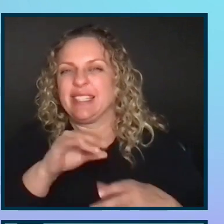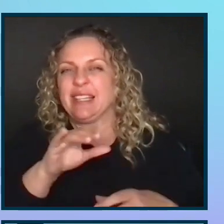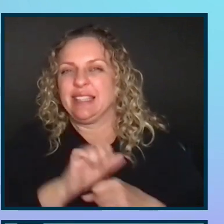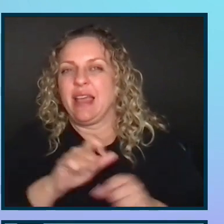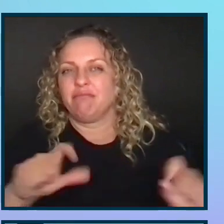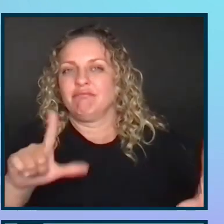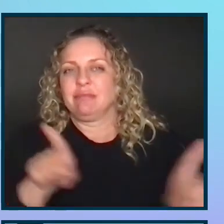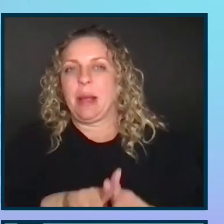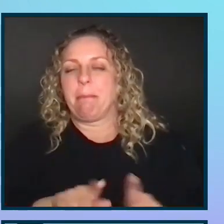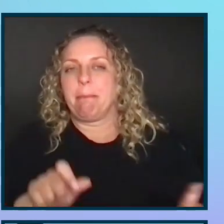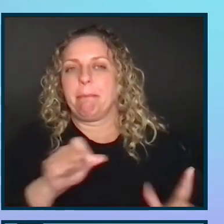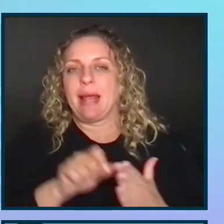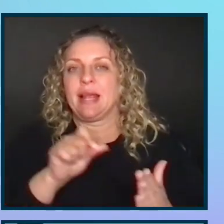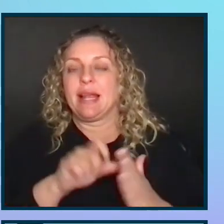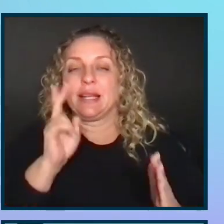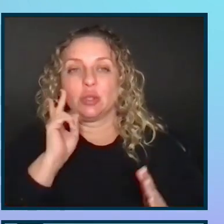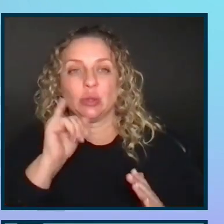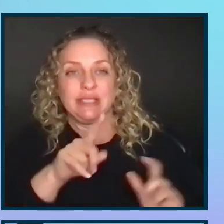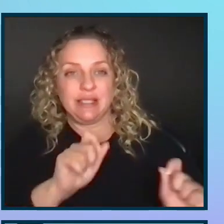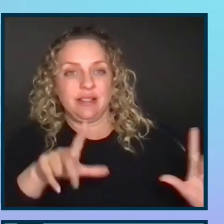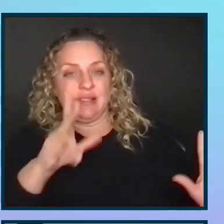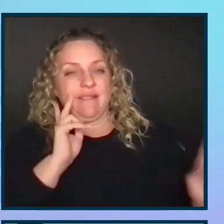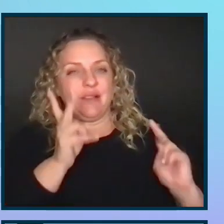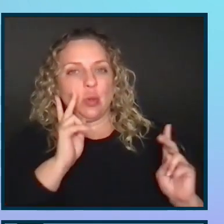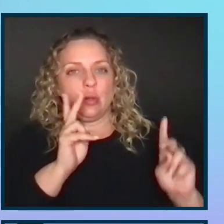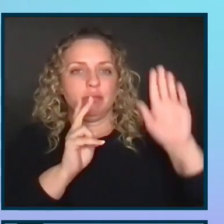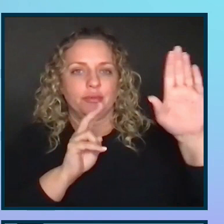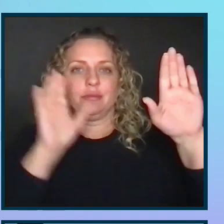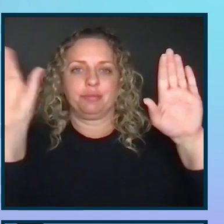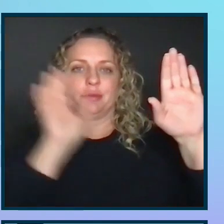So in this visualization here, you can see the same layouts, the same color fill,